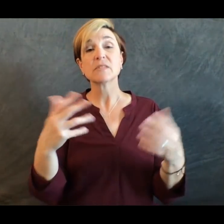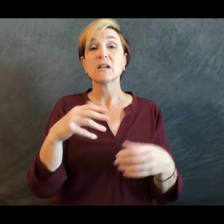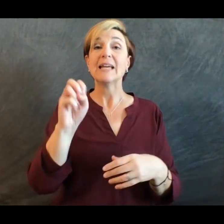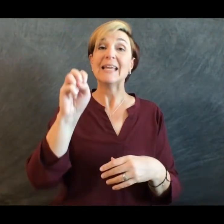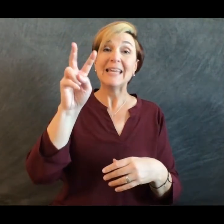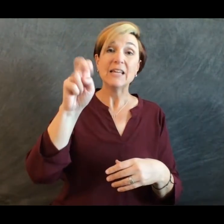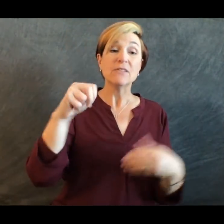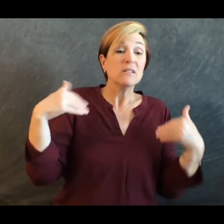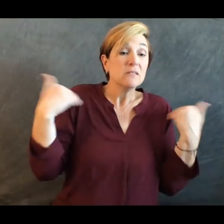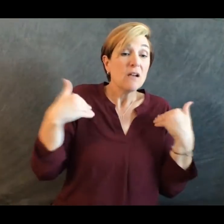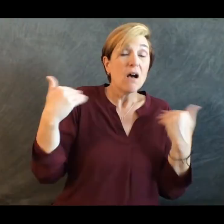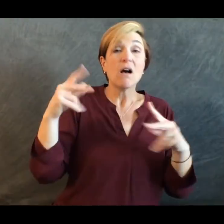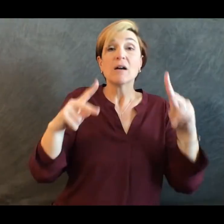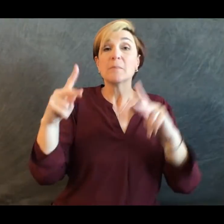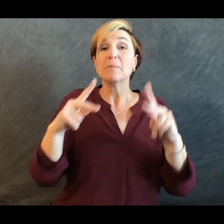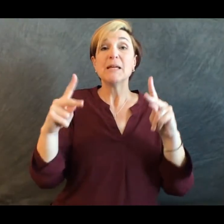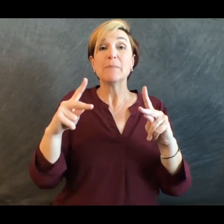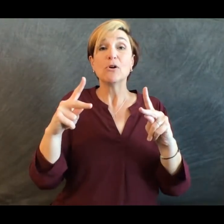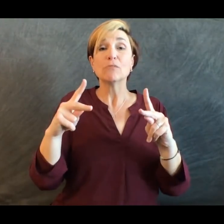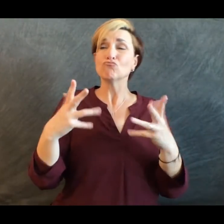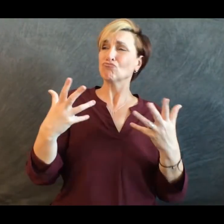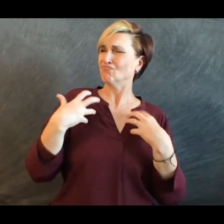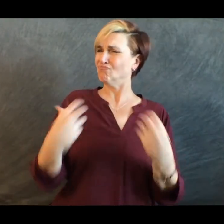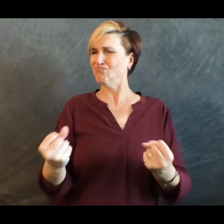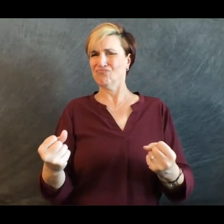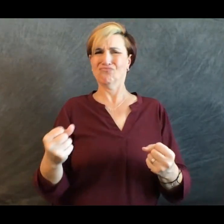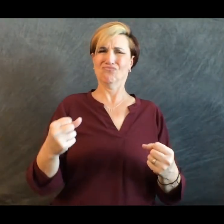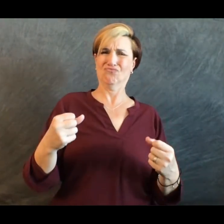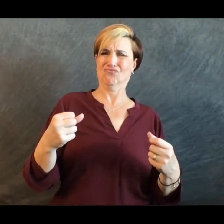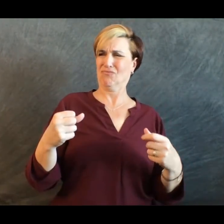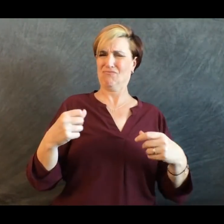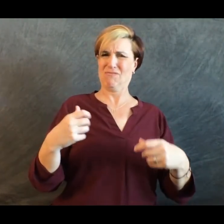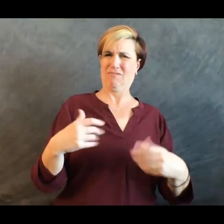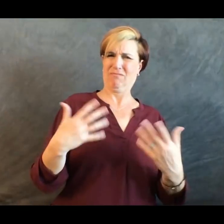from corona virus the chronic burden of medical ills is likely to make people of